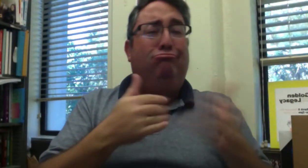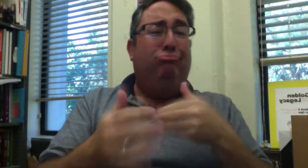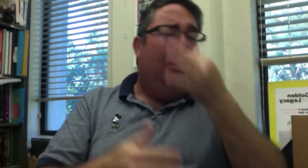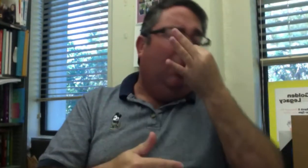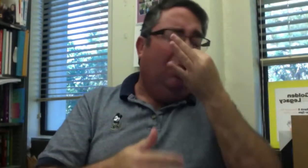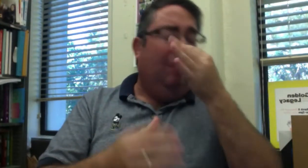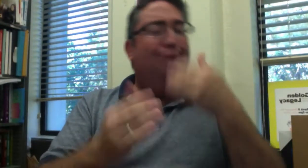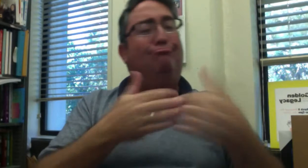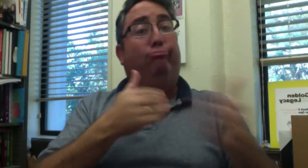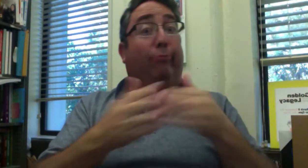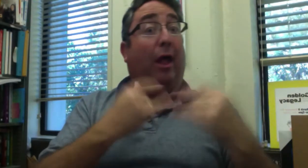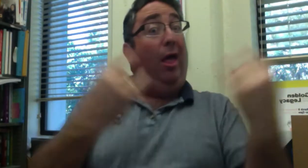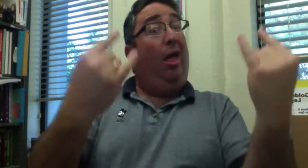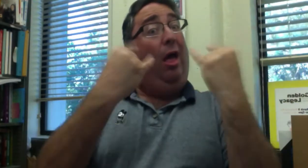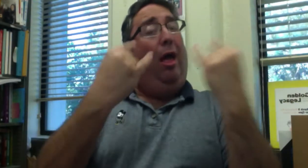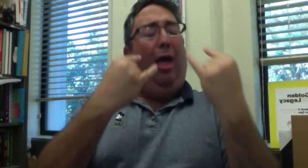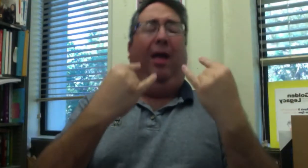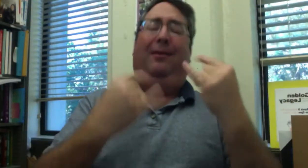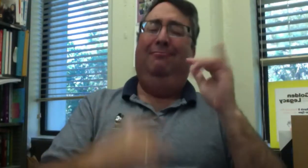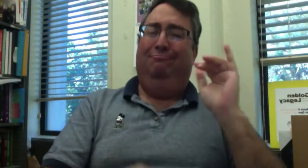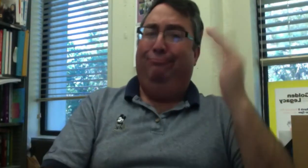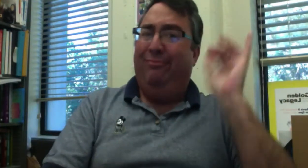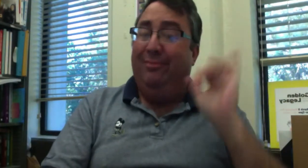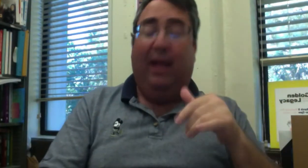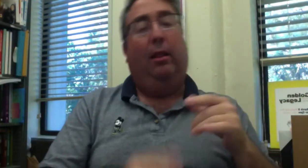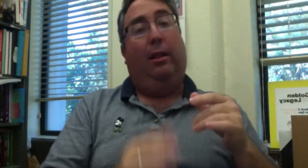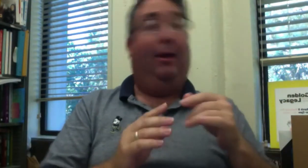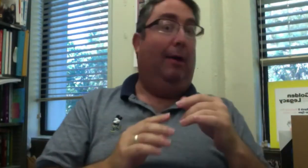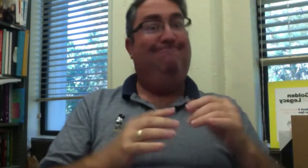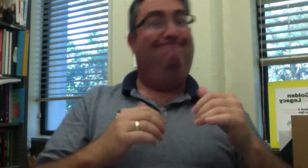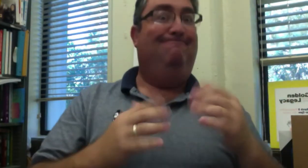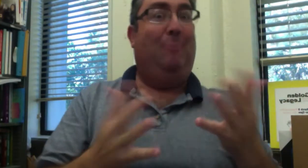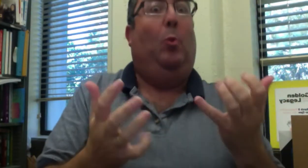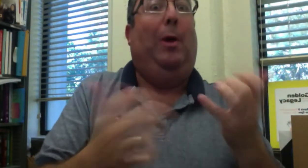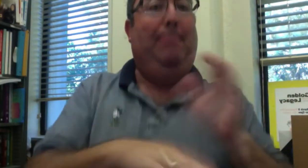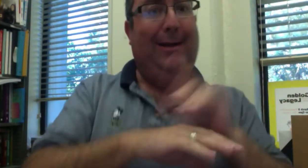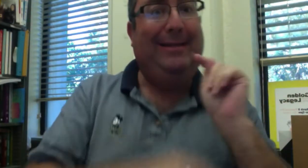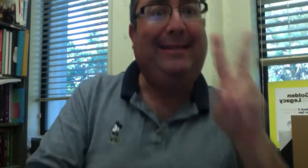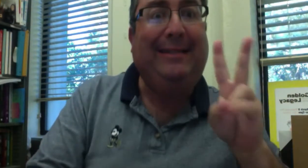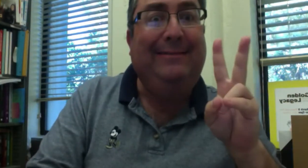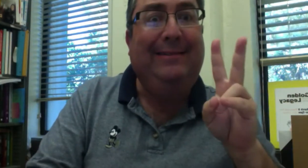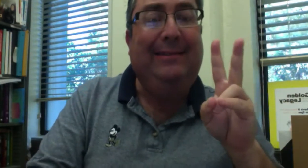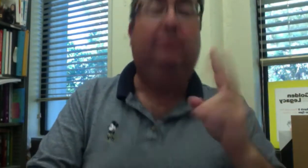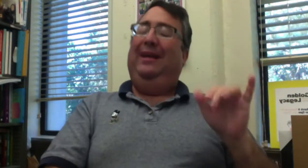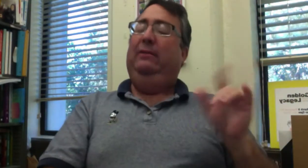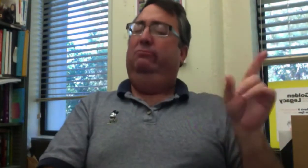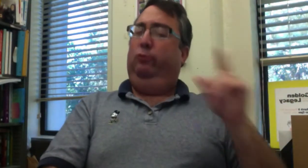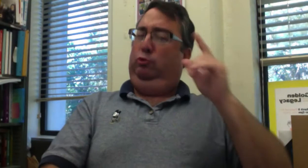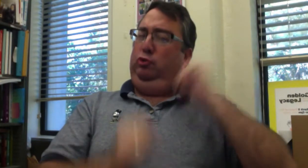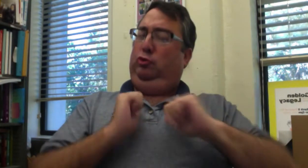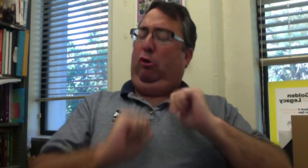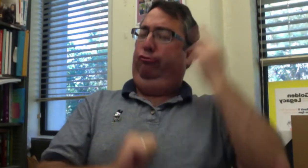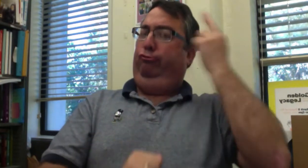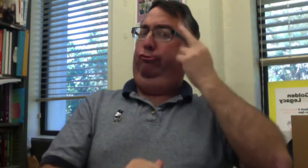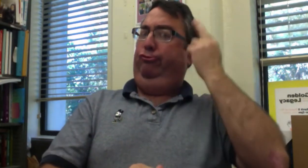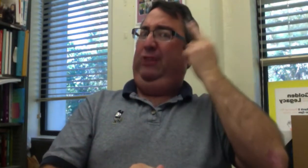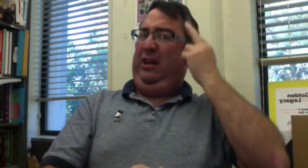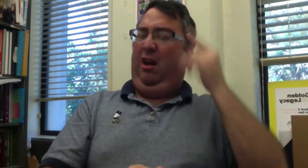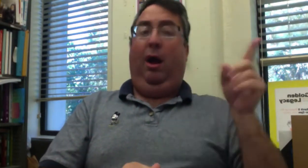regardless of whether they're really terrible or get laughed at. They just want to be on TV at any cost.